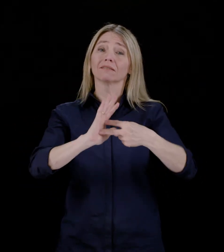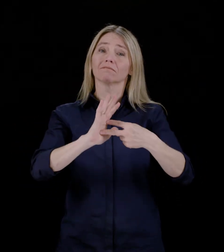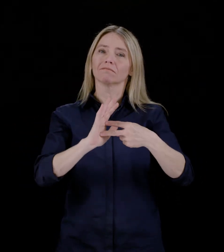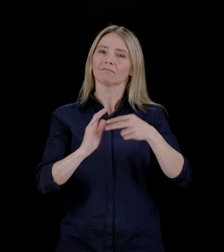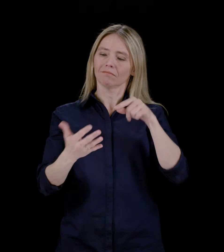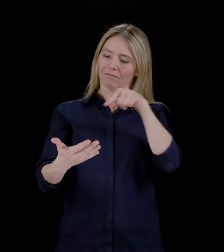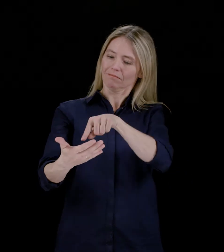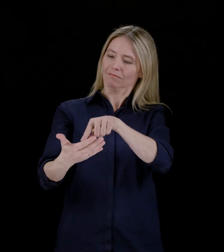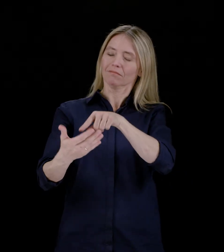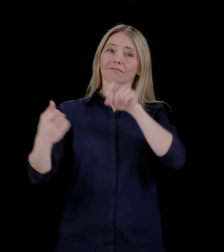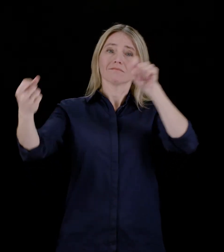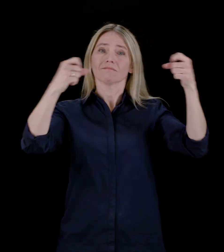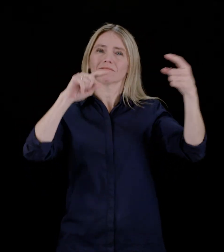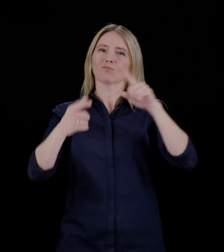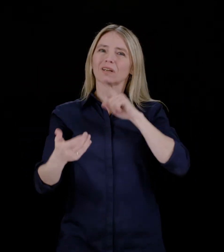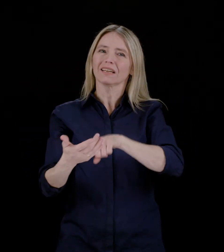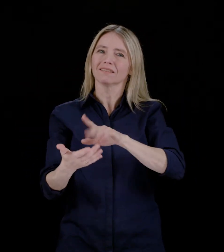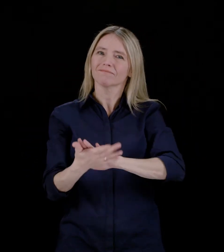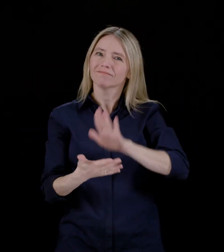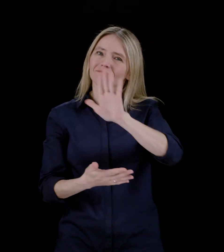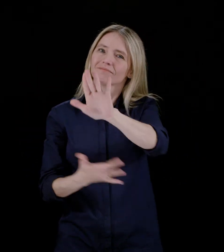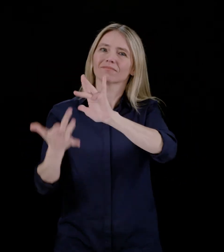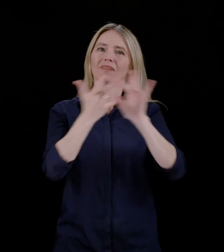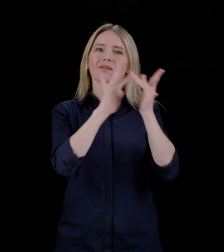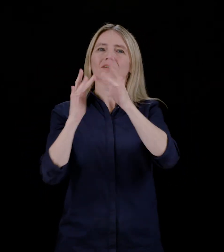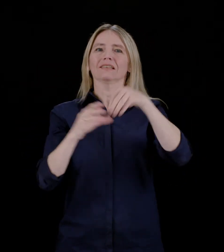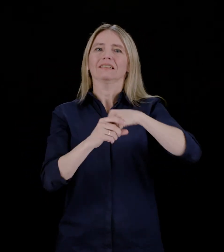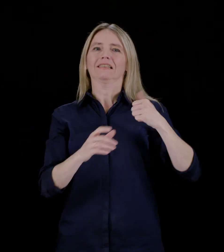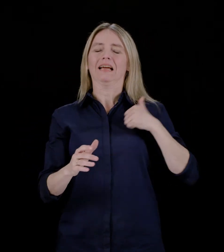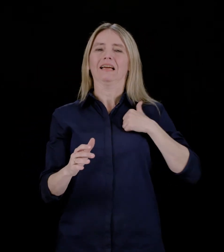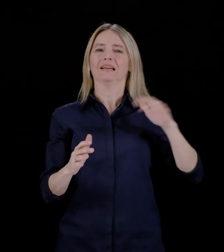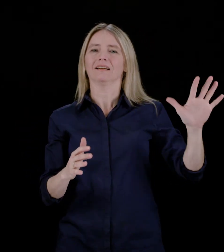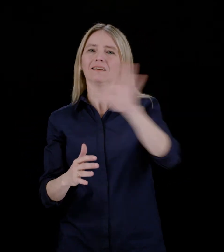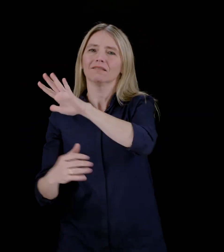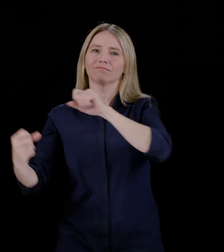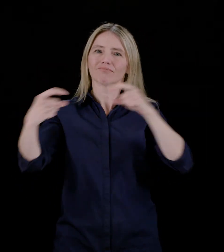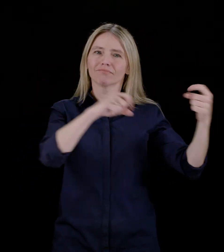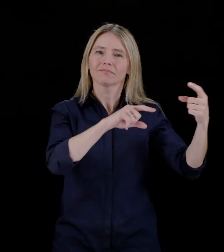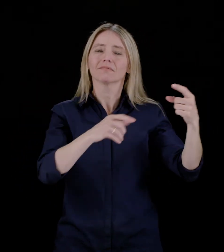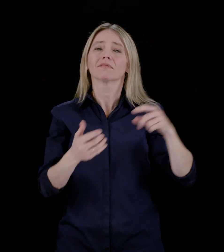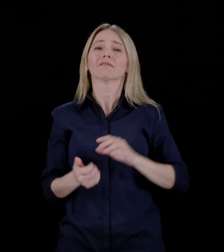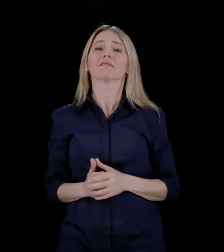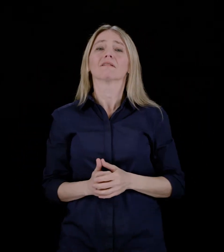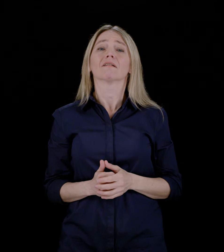Devices that are certified by a Canadian wireless service provider will be programmed in such